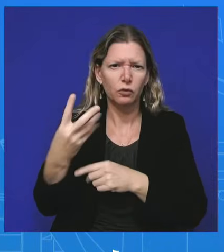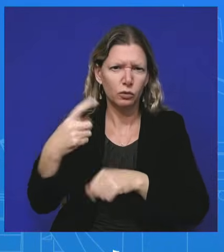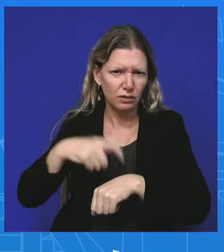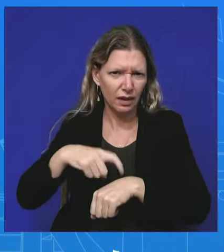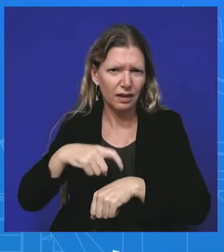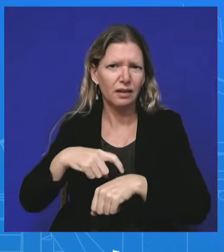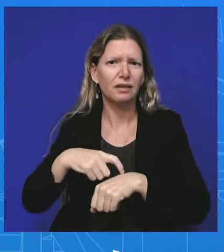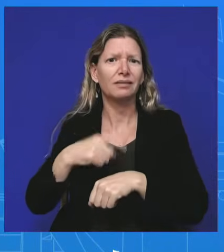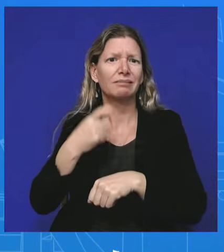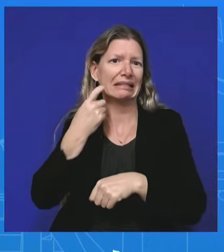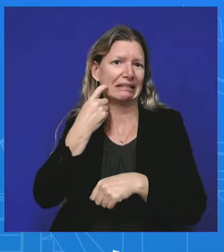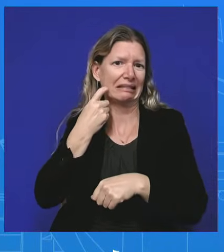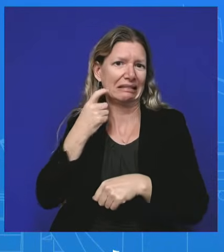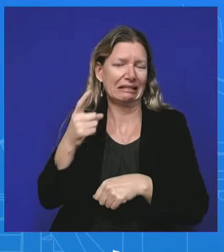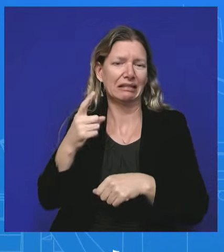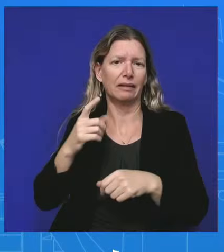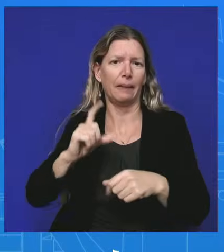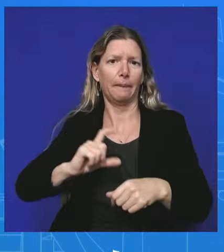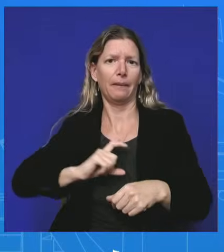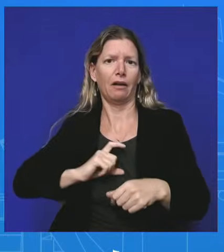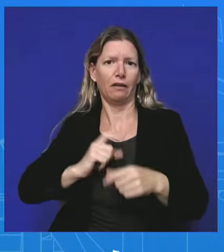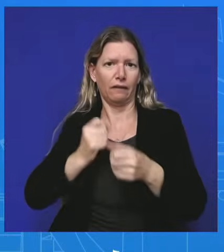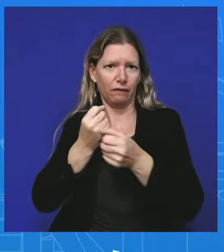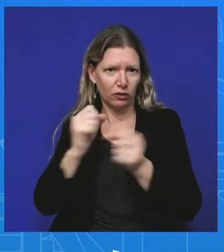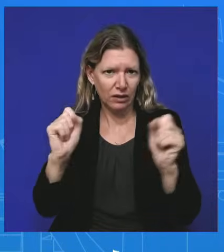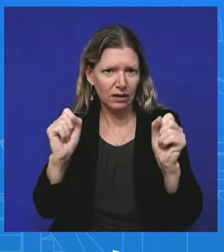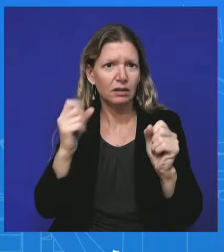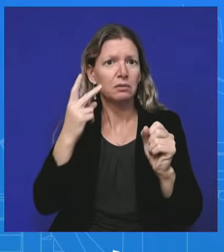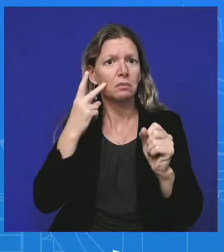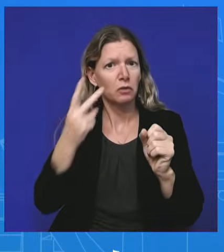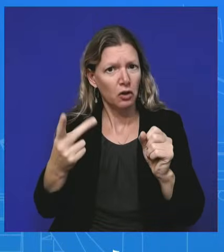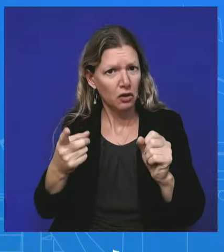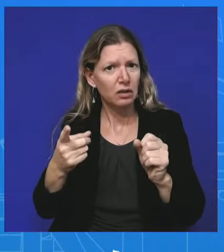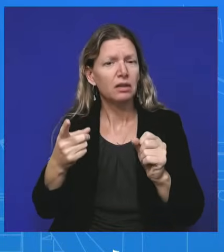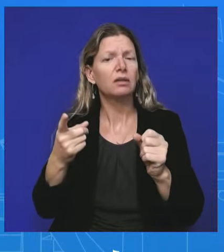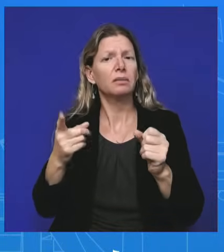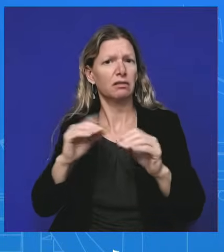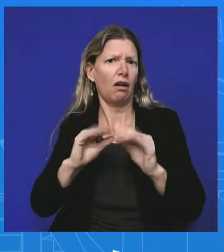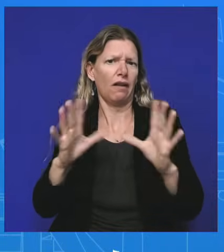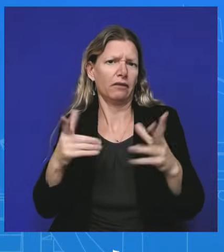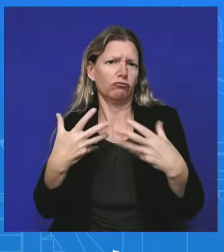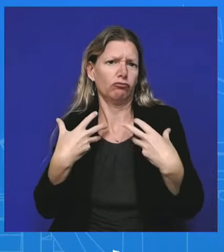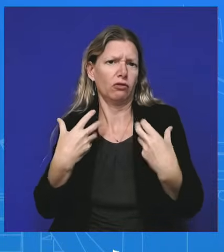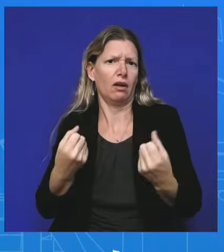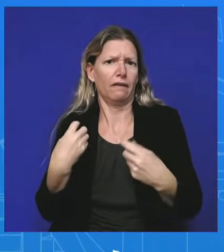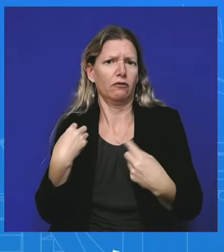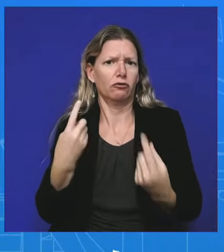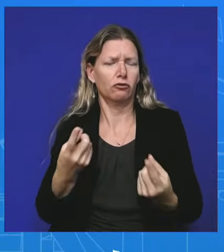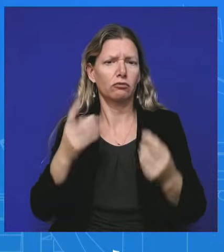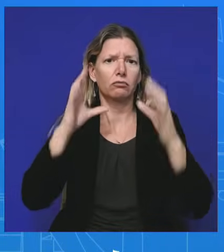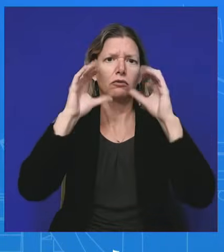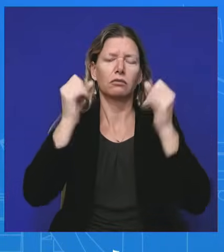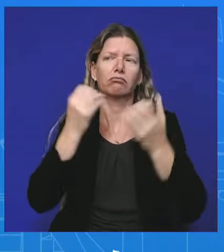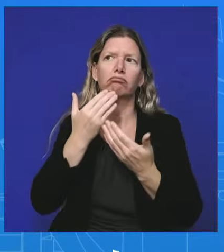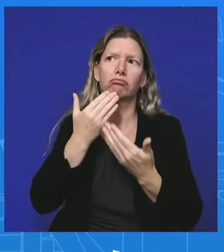And so, the President is grateful for his friendship. He's grateful for the friendship of Speaker Pelosi. And we're happy that he's doing well.